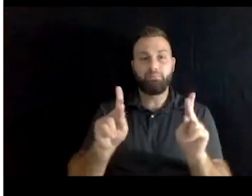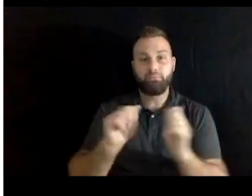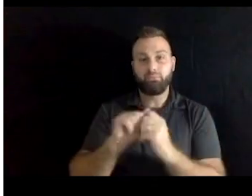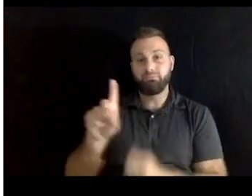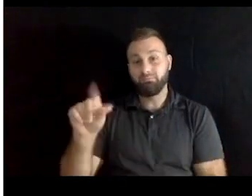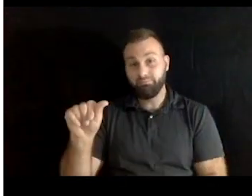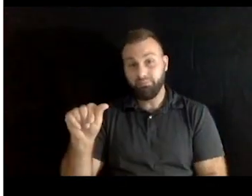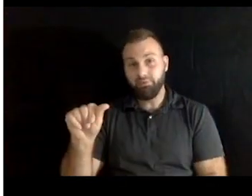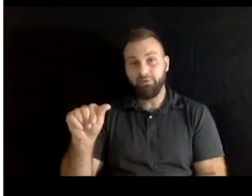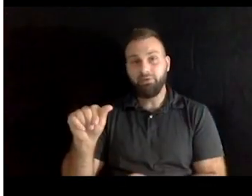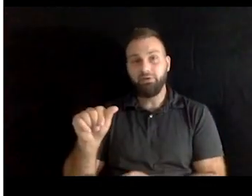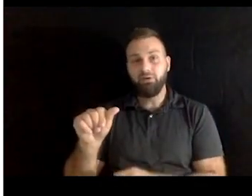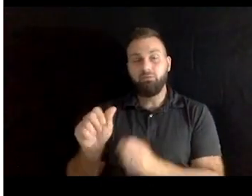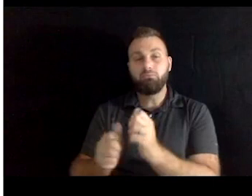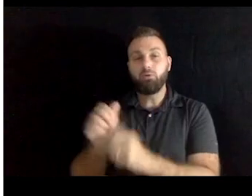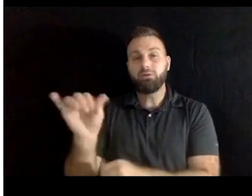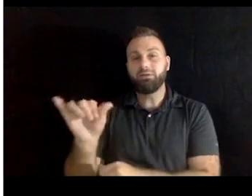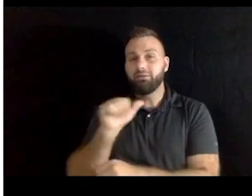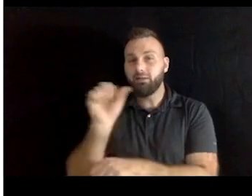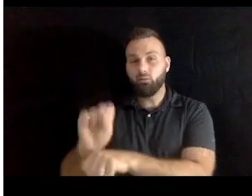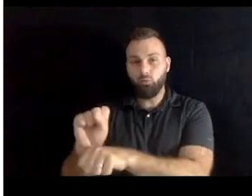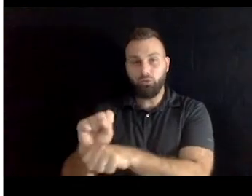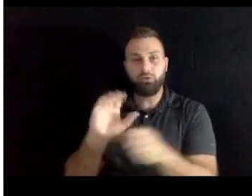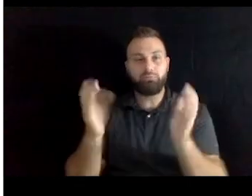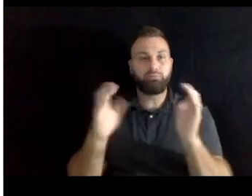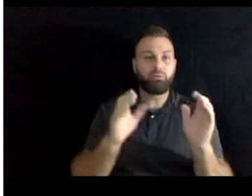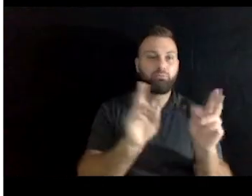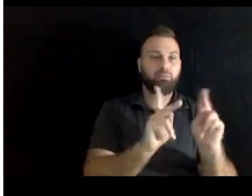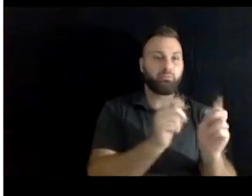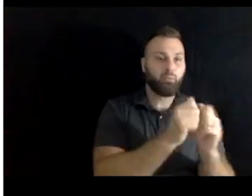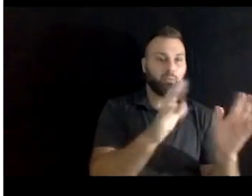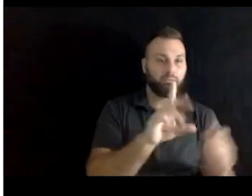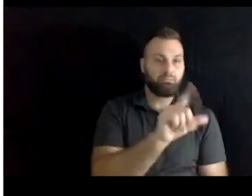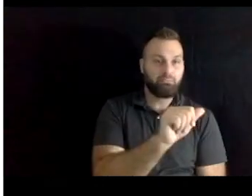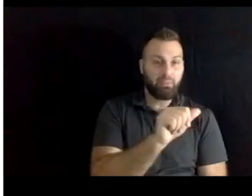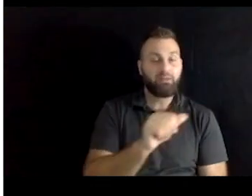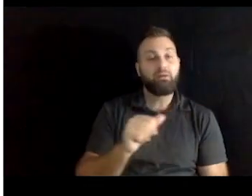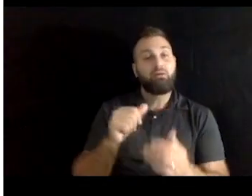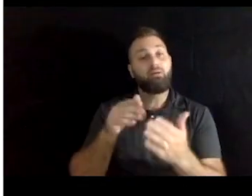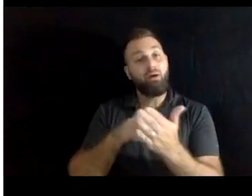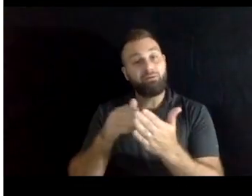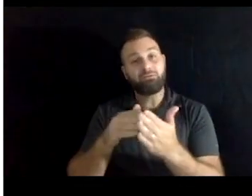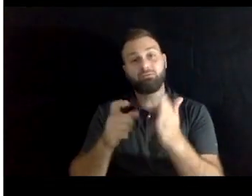work than their non disabled peers and often require income and program support.